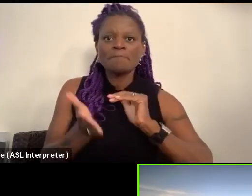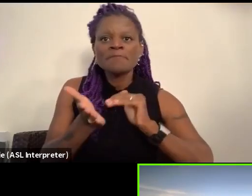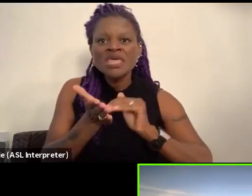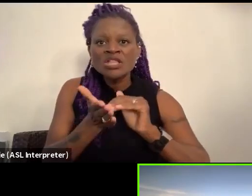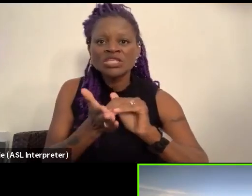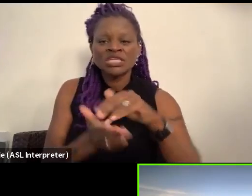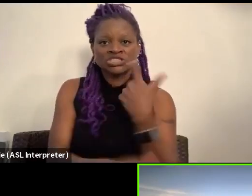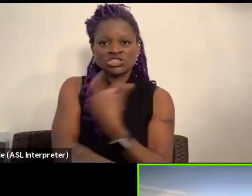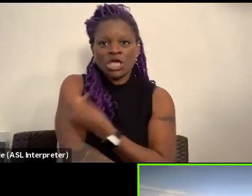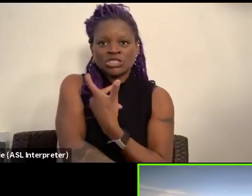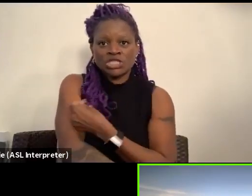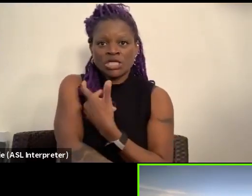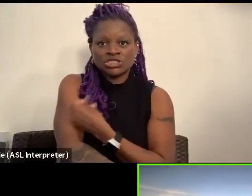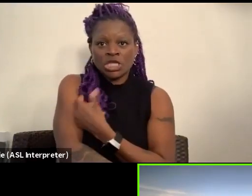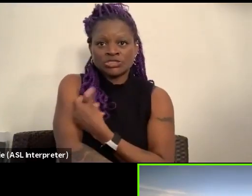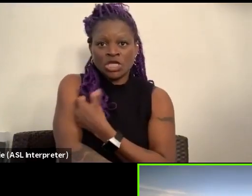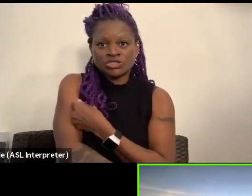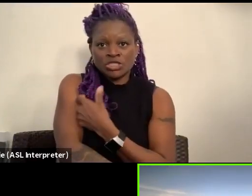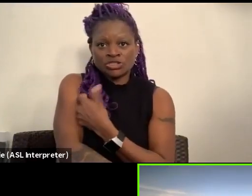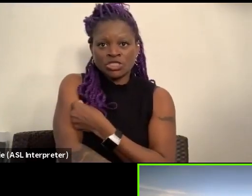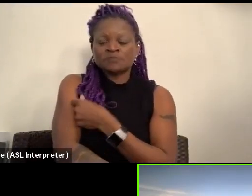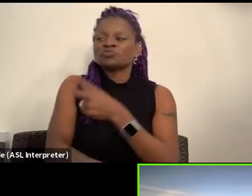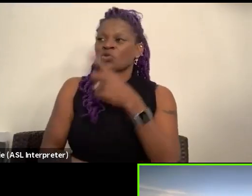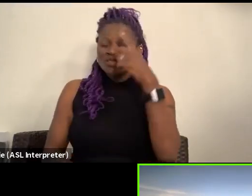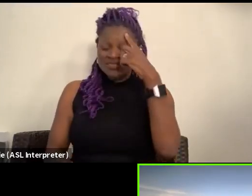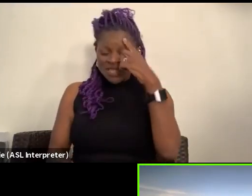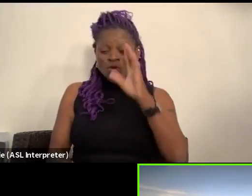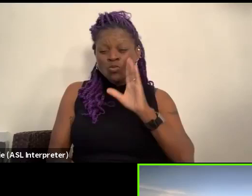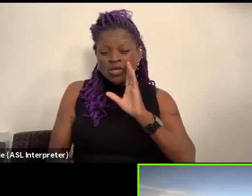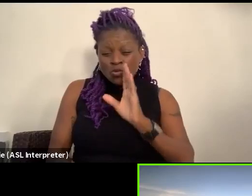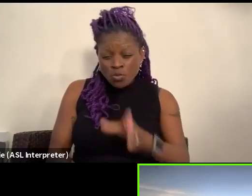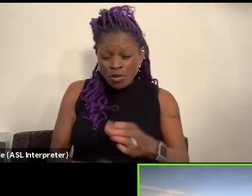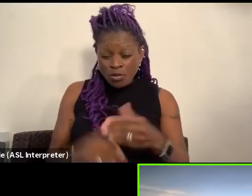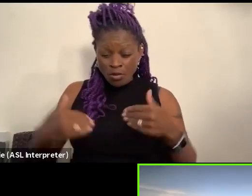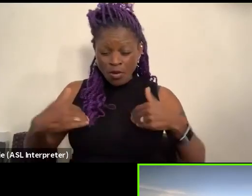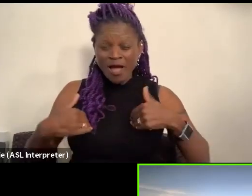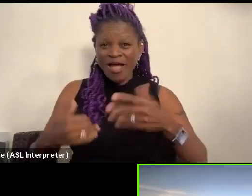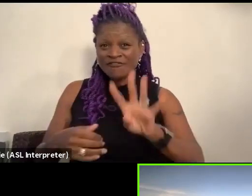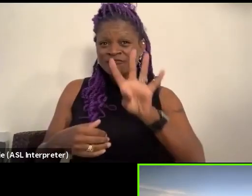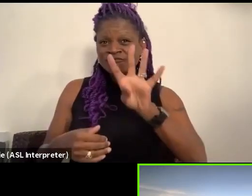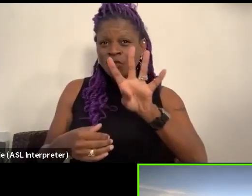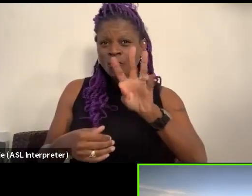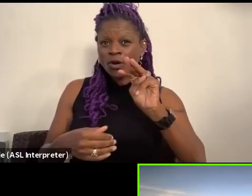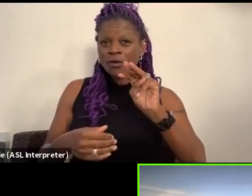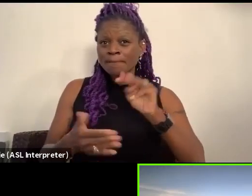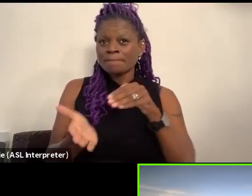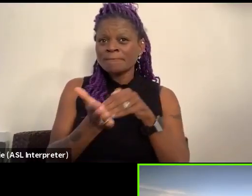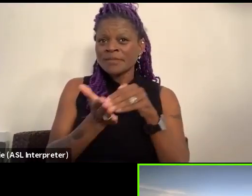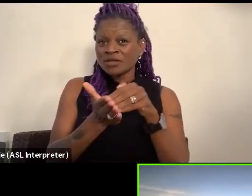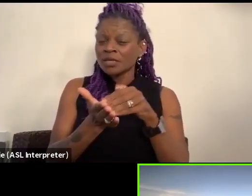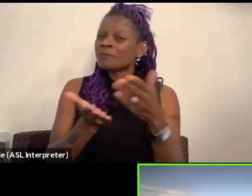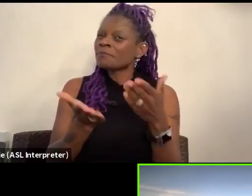say it is likely that they'll reach the milestone of four million by tomorrow. When this happens, we would only need our